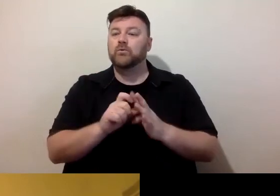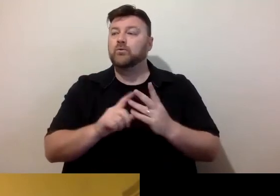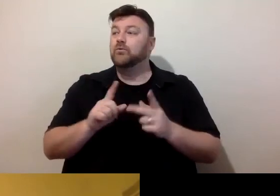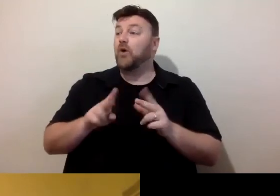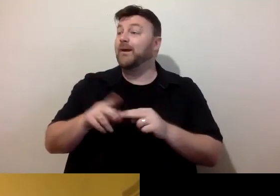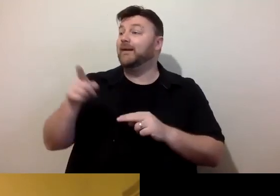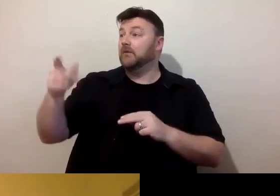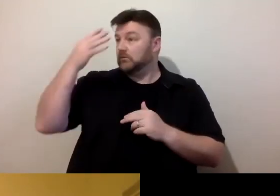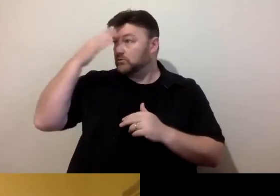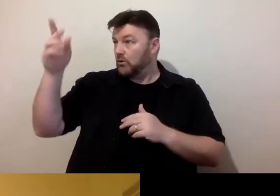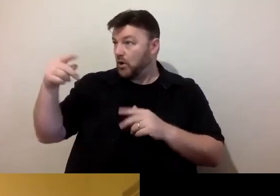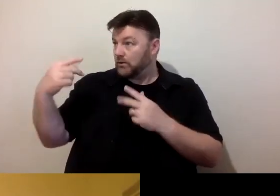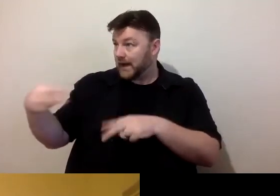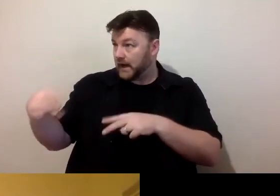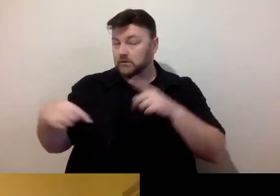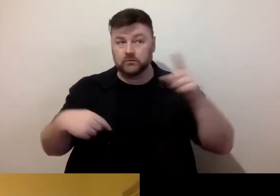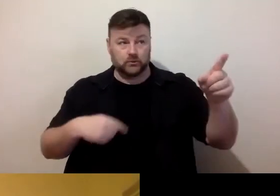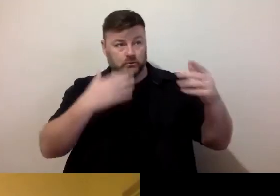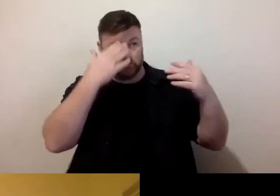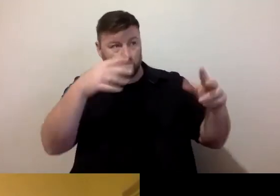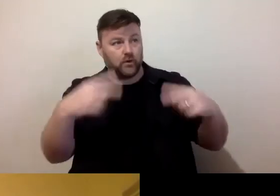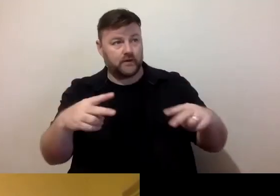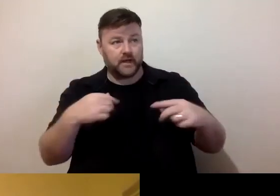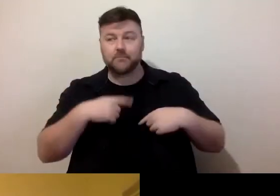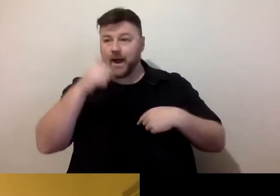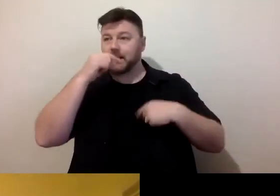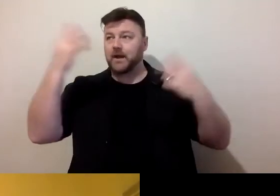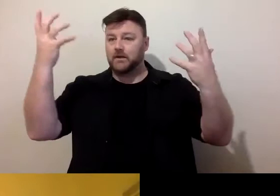together and dance together without needing to know each other's dance.